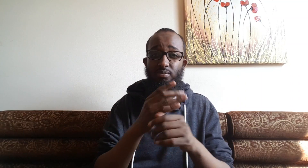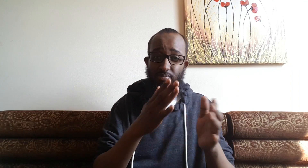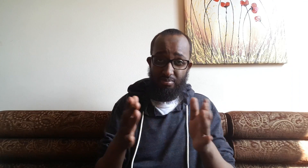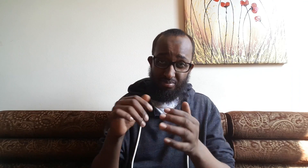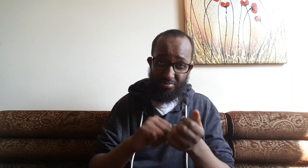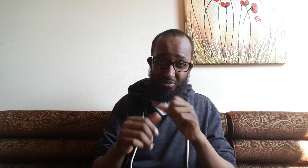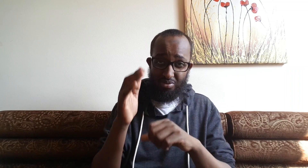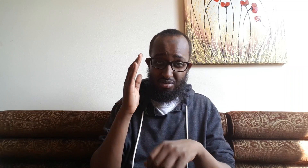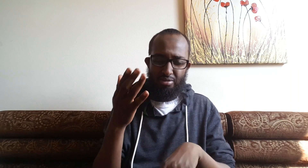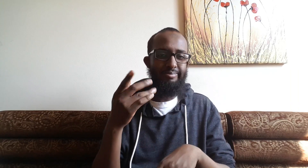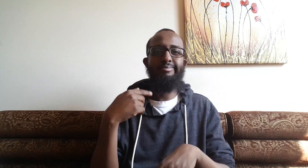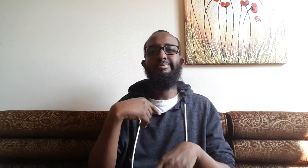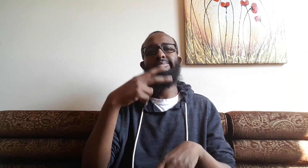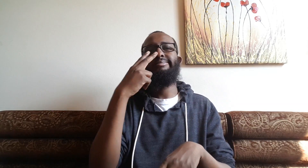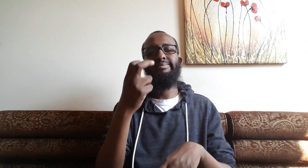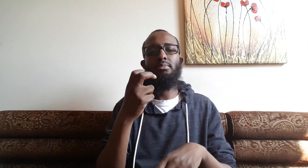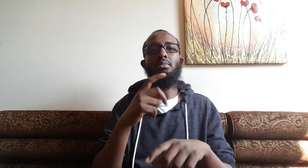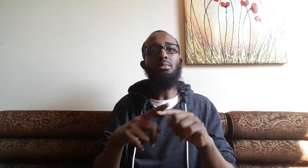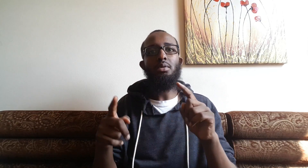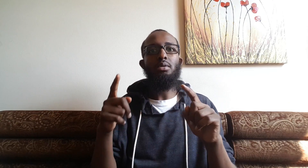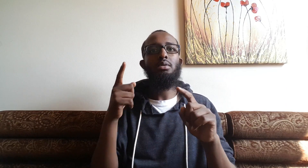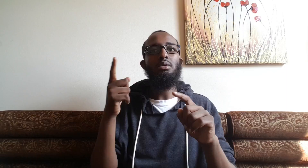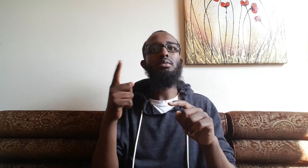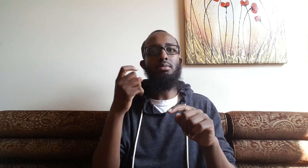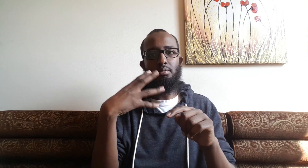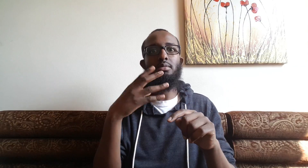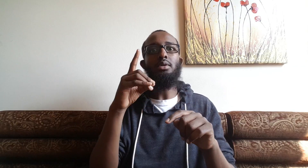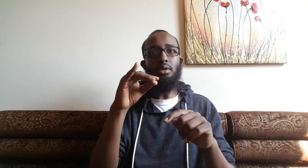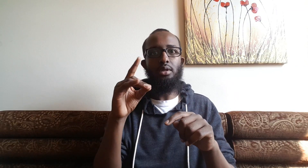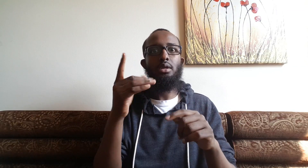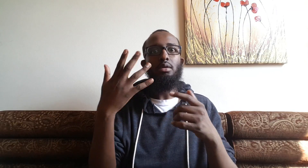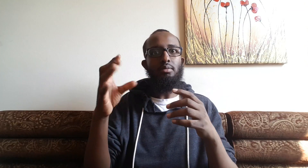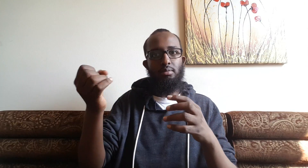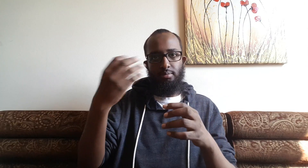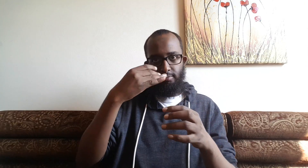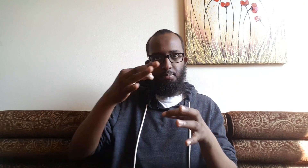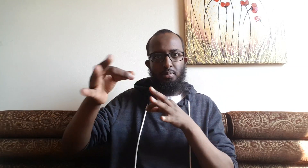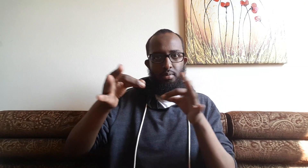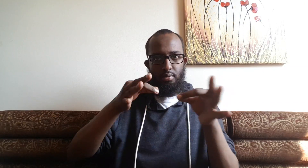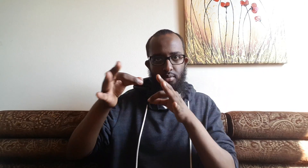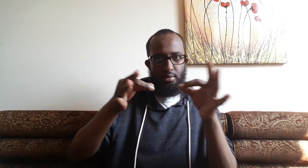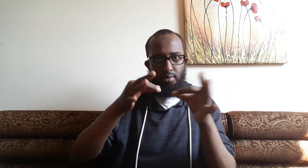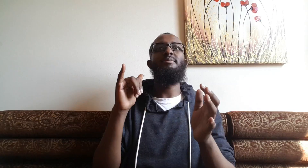In my thoughts, I was thinking, could he really commit such act? I had doubts. But it became real when he told me the details. And thus this was a big deal.